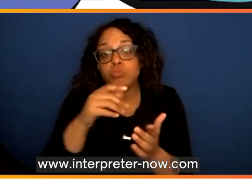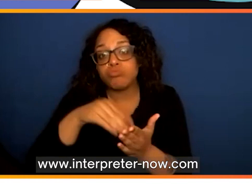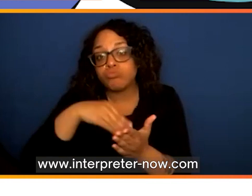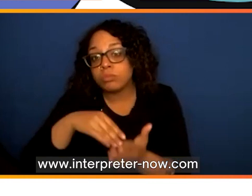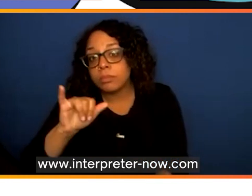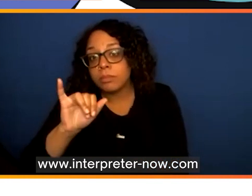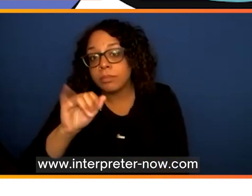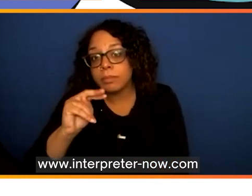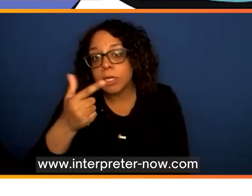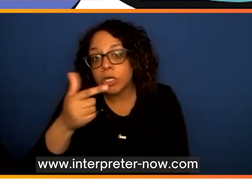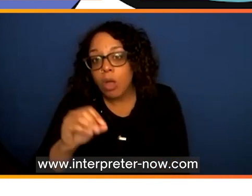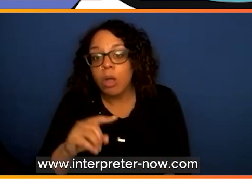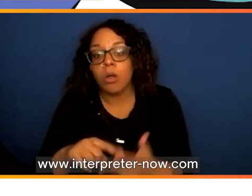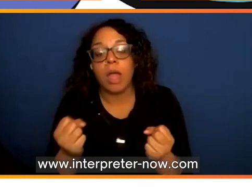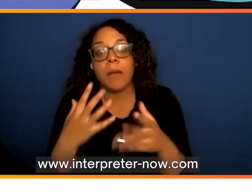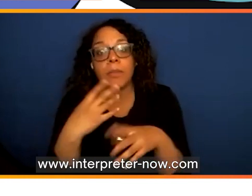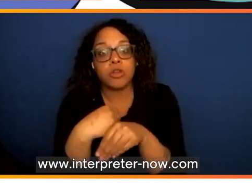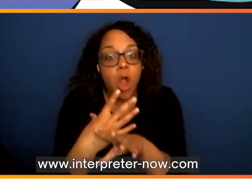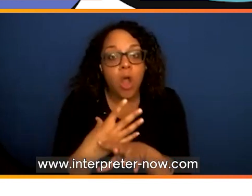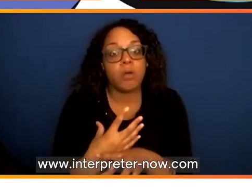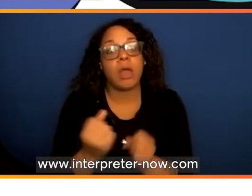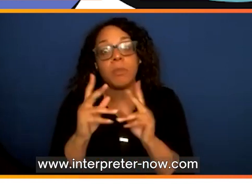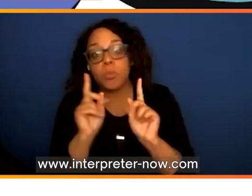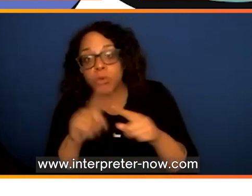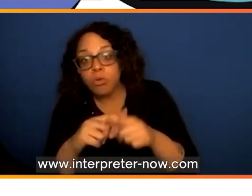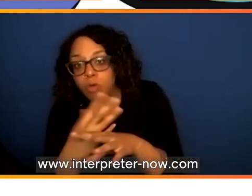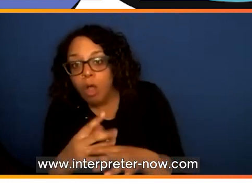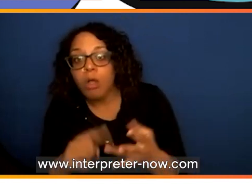look like? Those are things that I've used to metric how successful we've been.